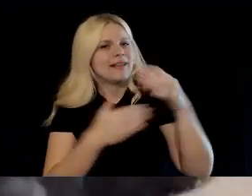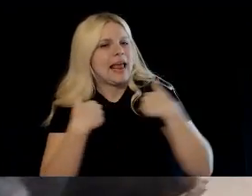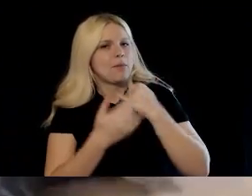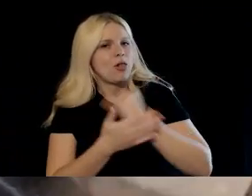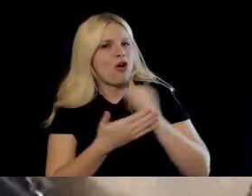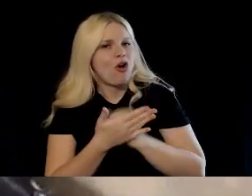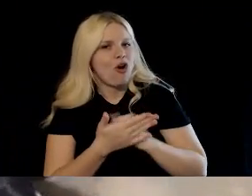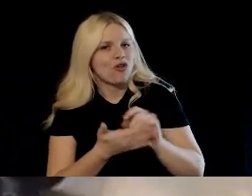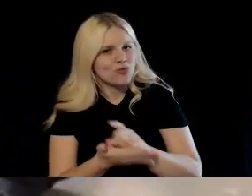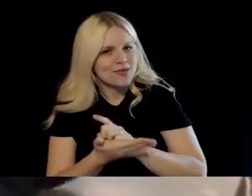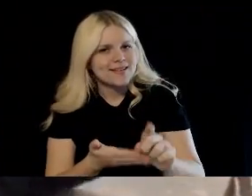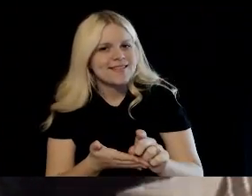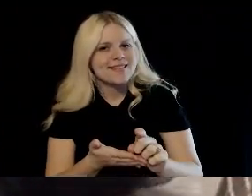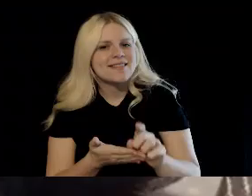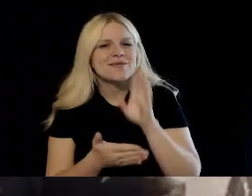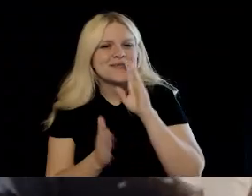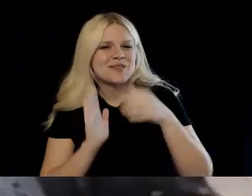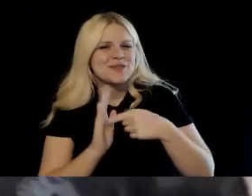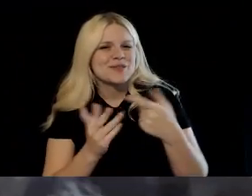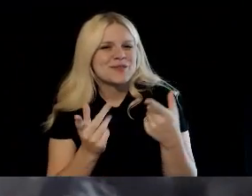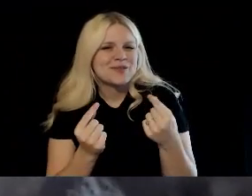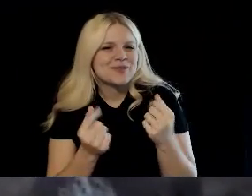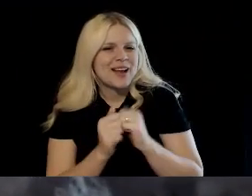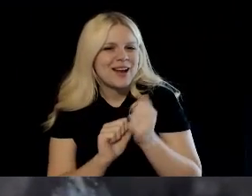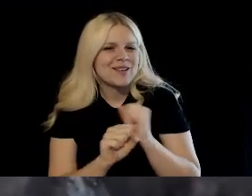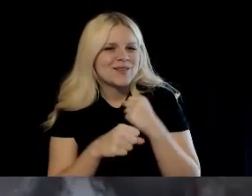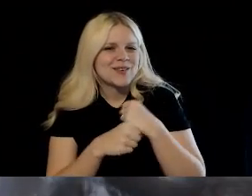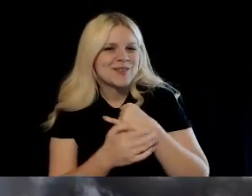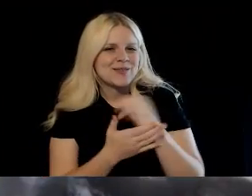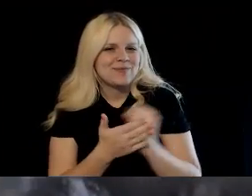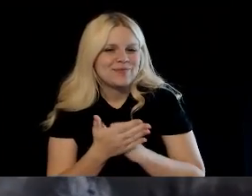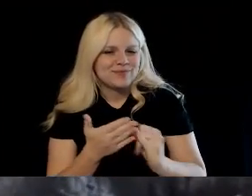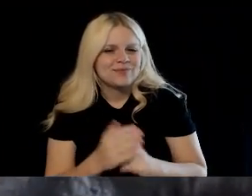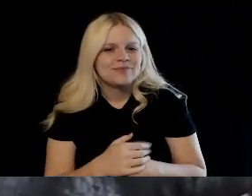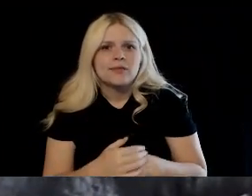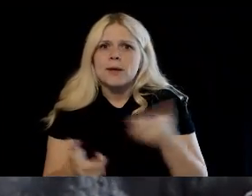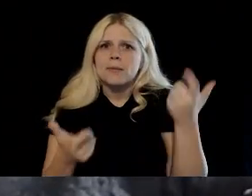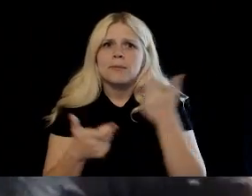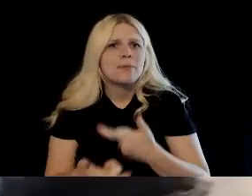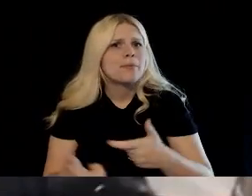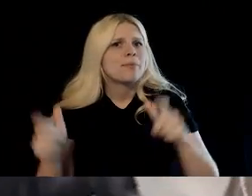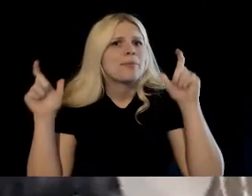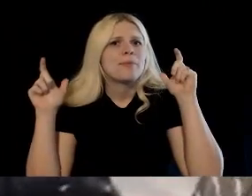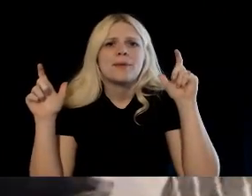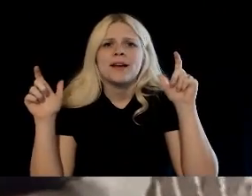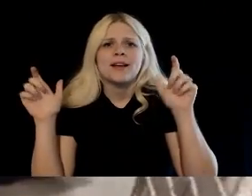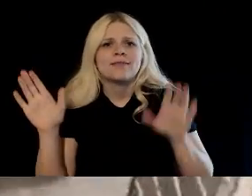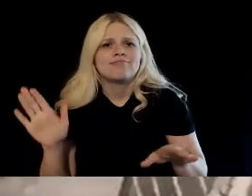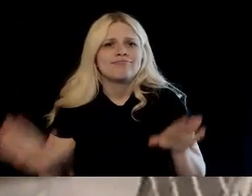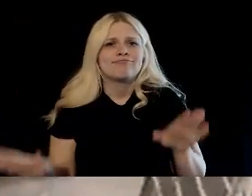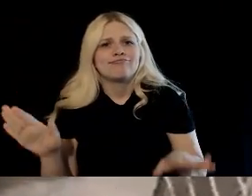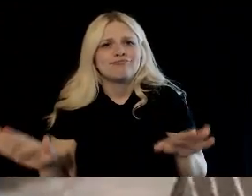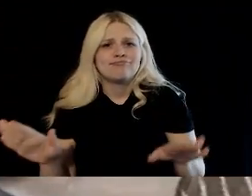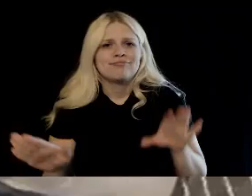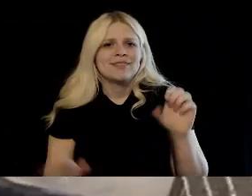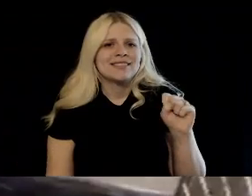You guys, he's such a big boy! He and Diego are the biggest carnivores at